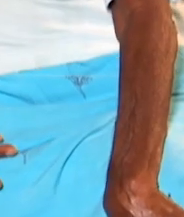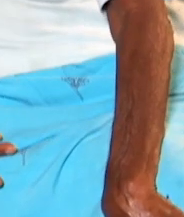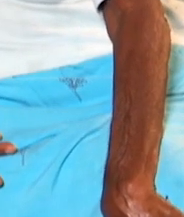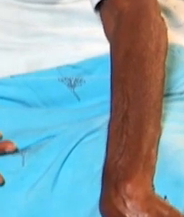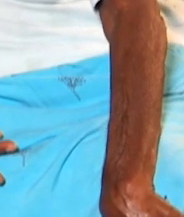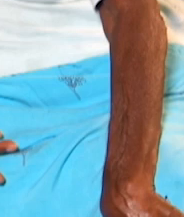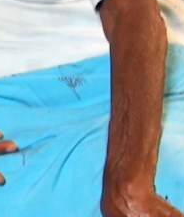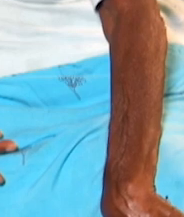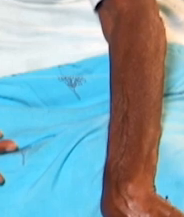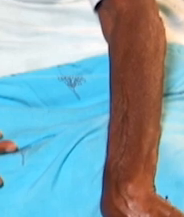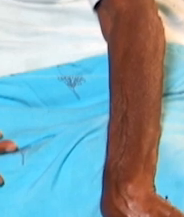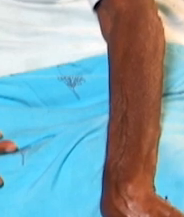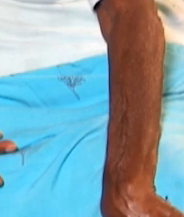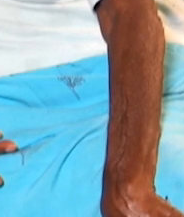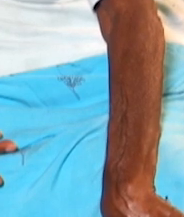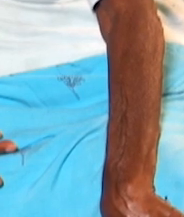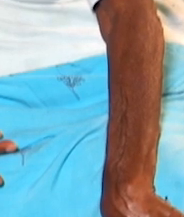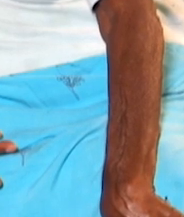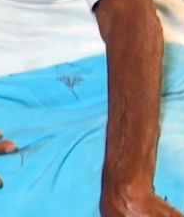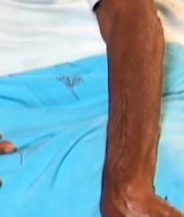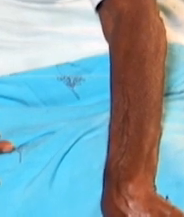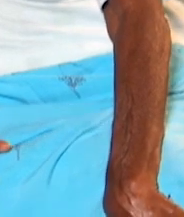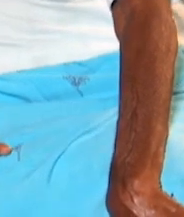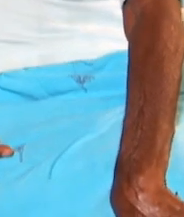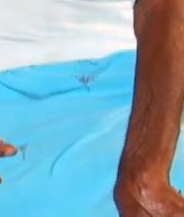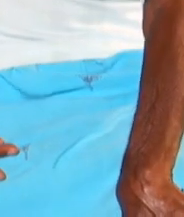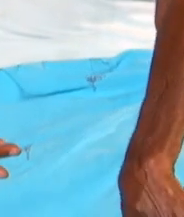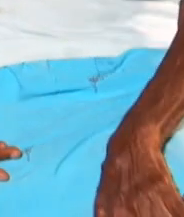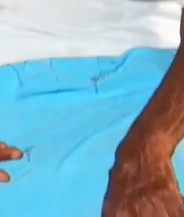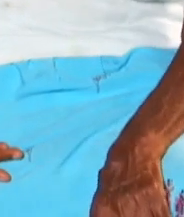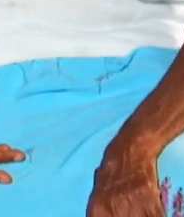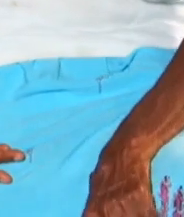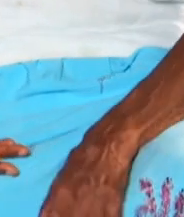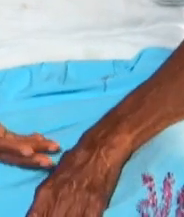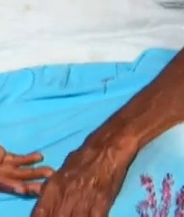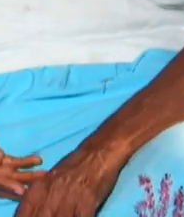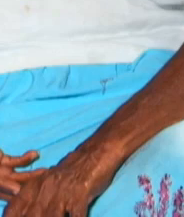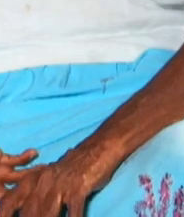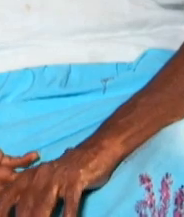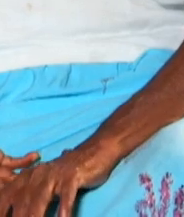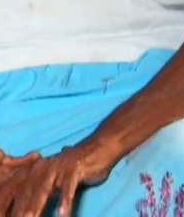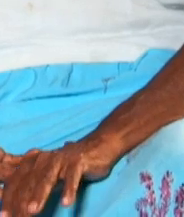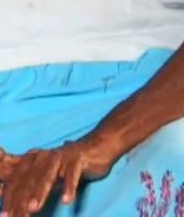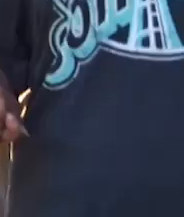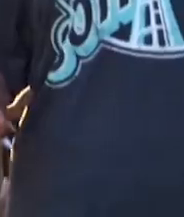They are asking you, why you're doing by painting. I do it for my country.